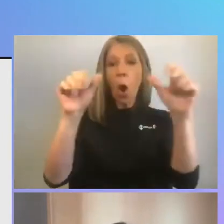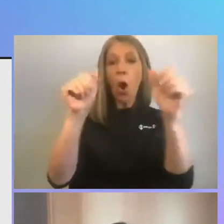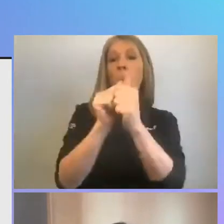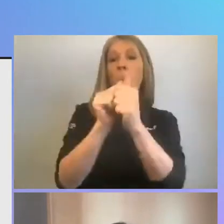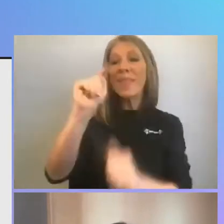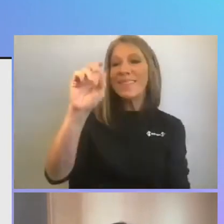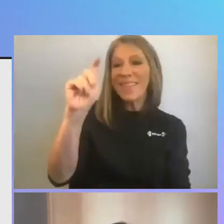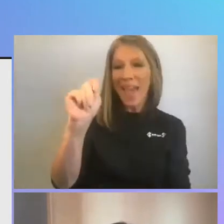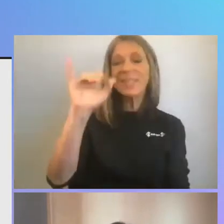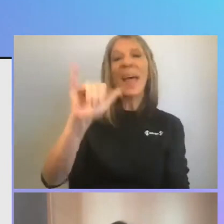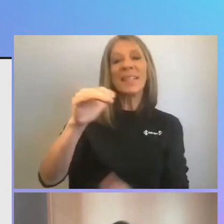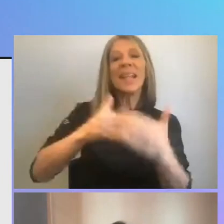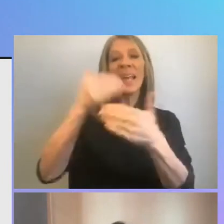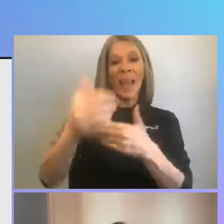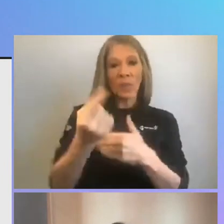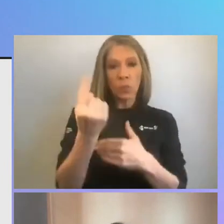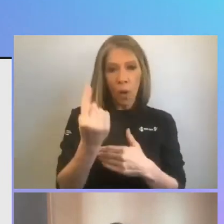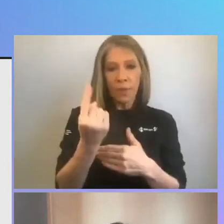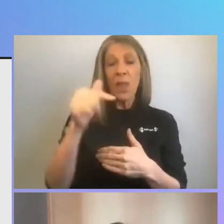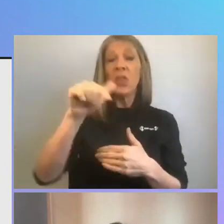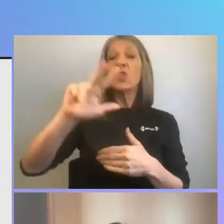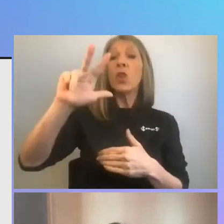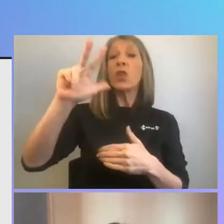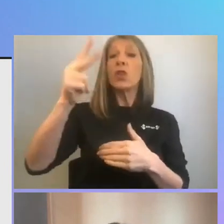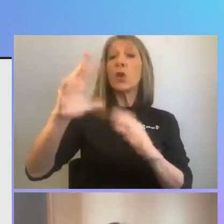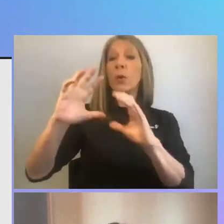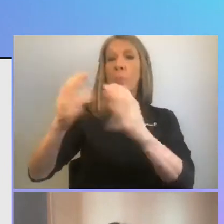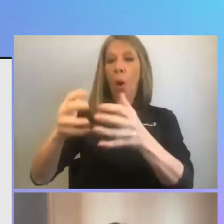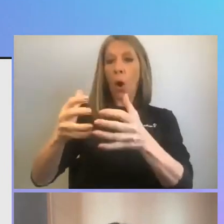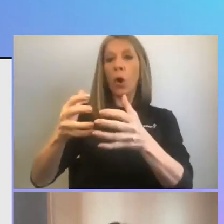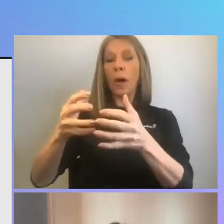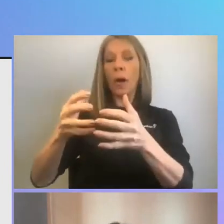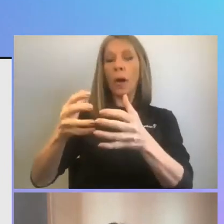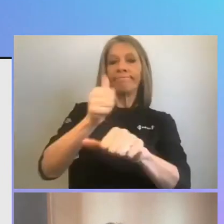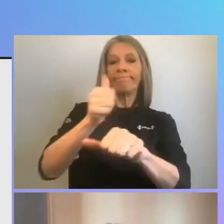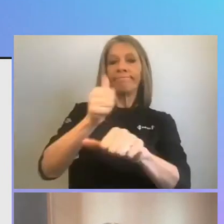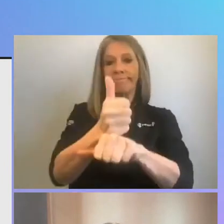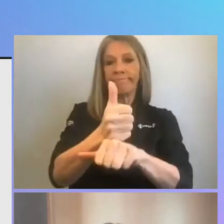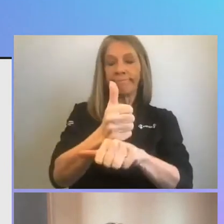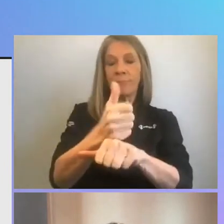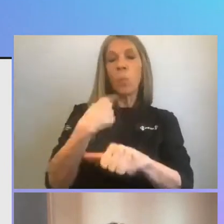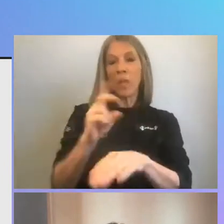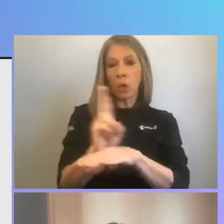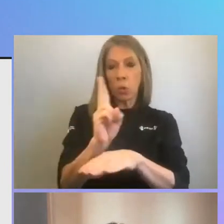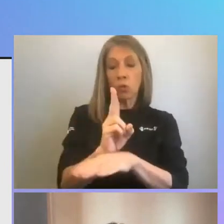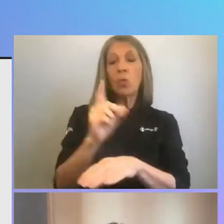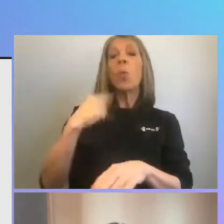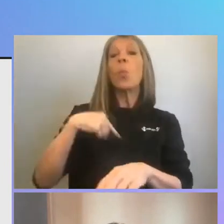next component. This is a third party library implementation that we used. So we had to ensure that the accessibility